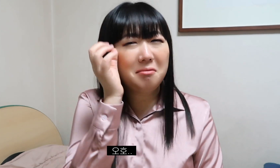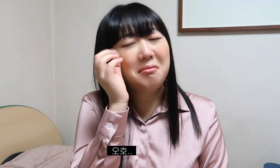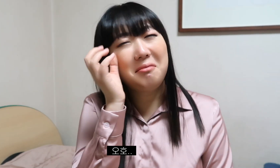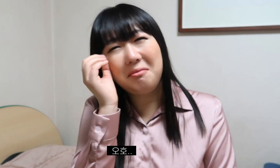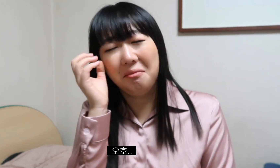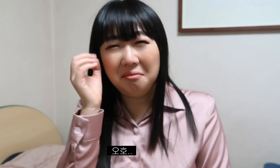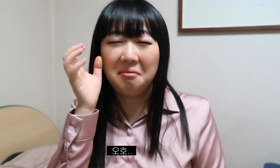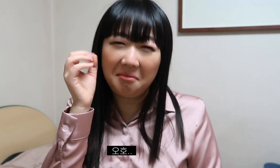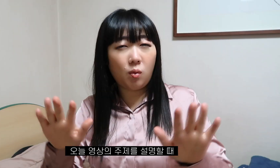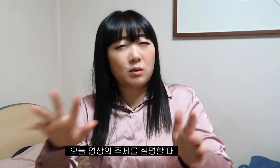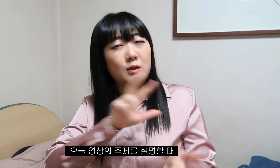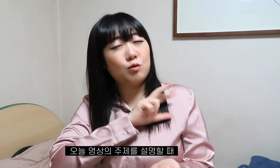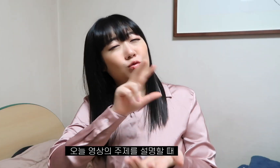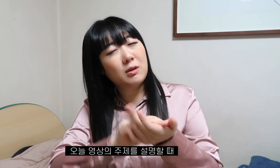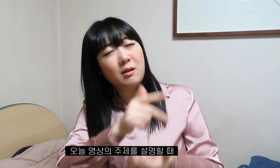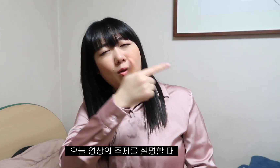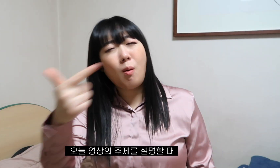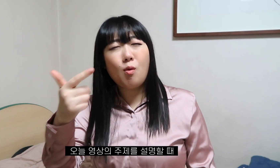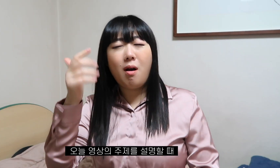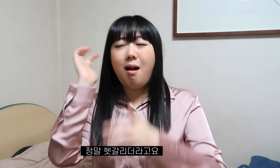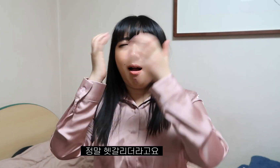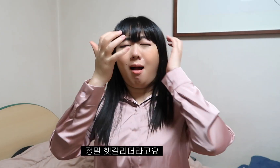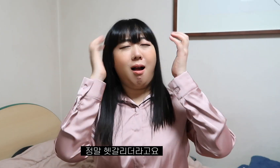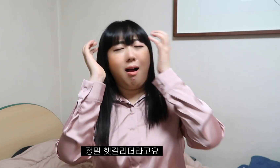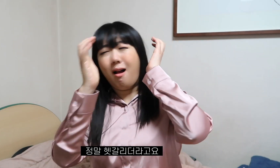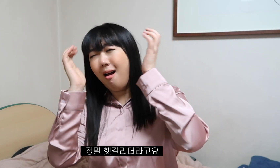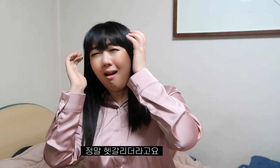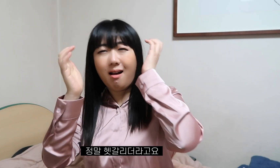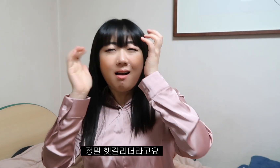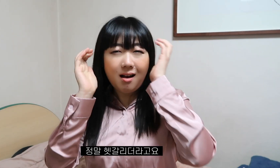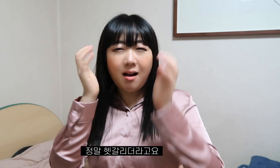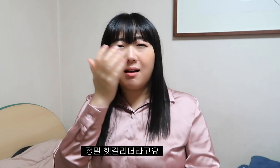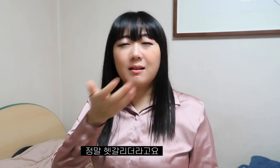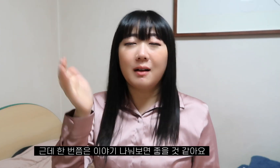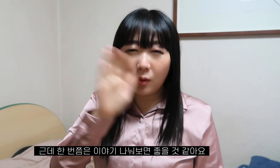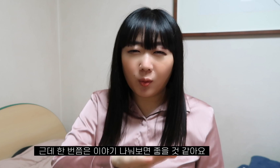Ohh.. I was really confused when explaining the topic of today's video.